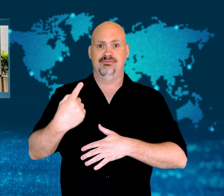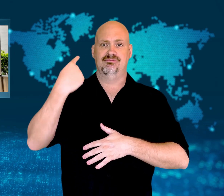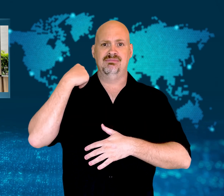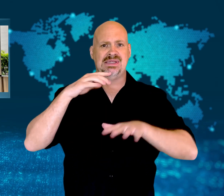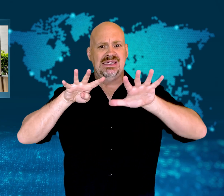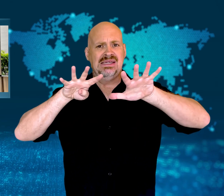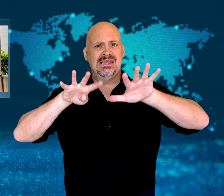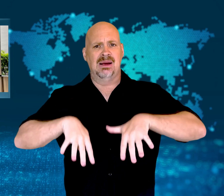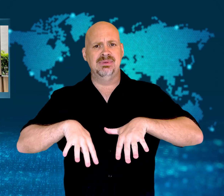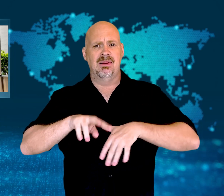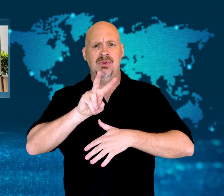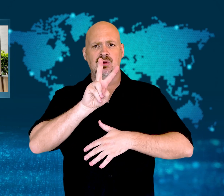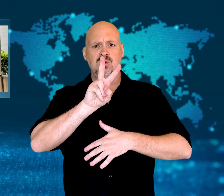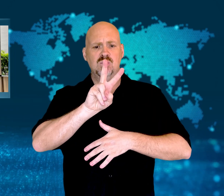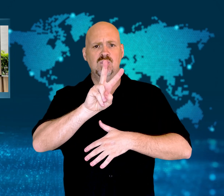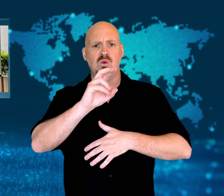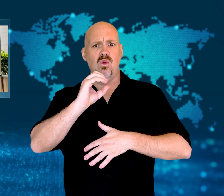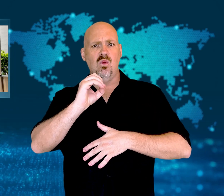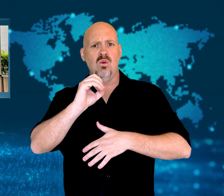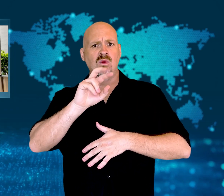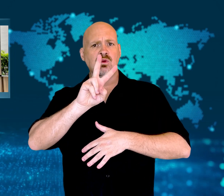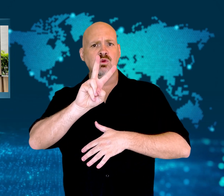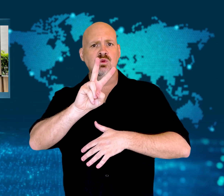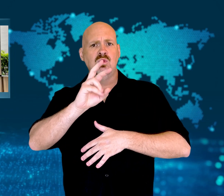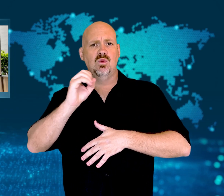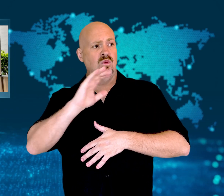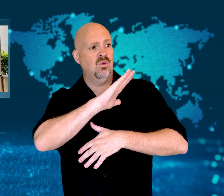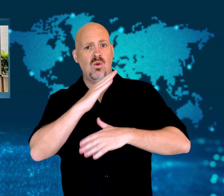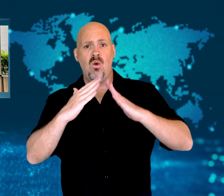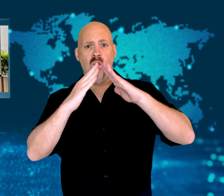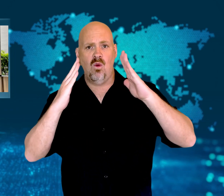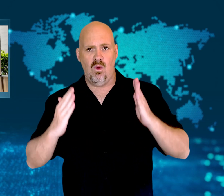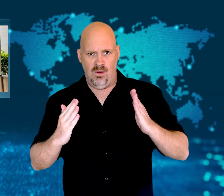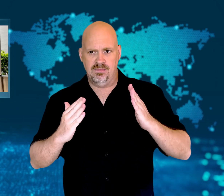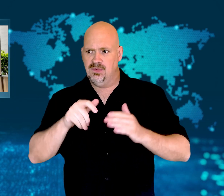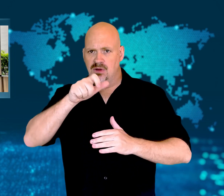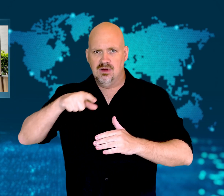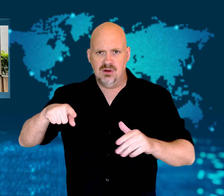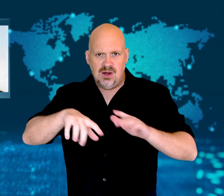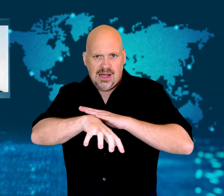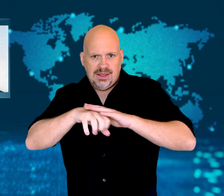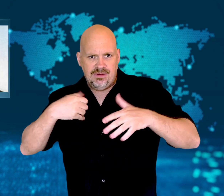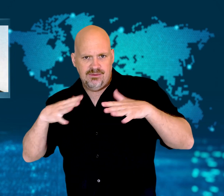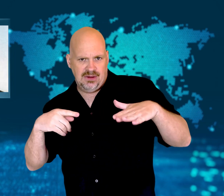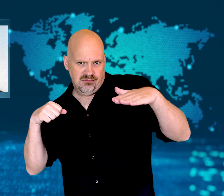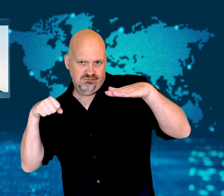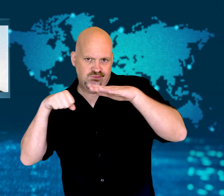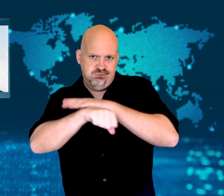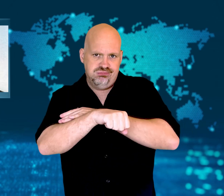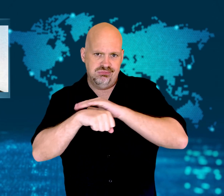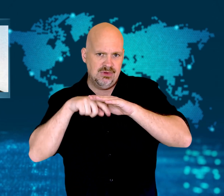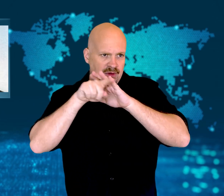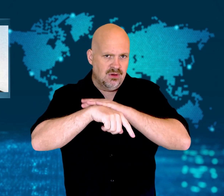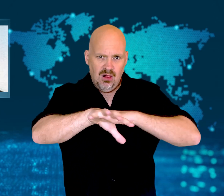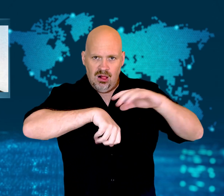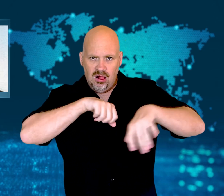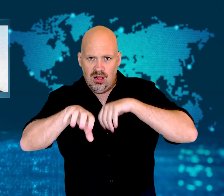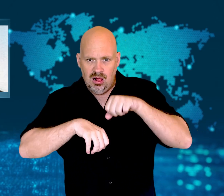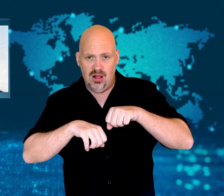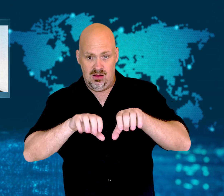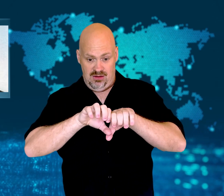The scrolls true owner claims it is worth around 300 million dollars.